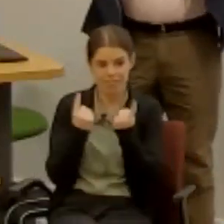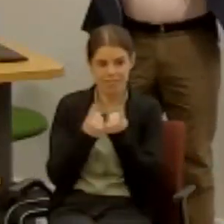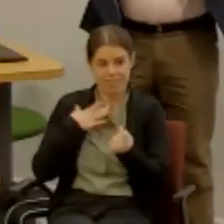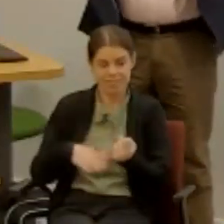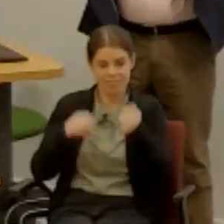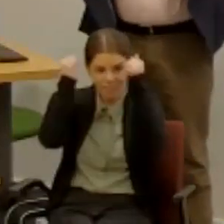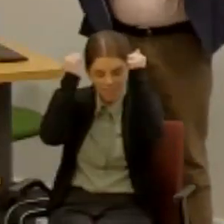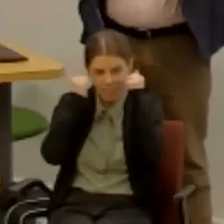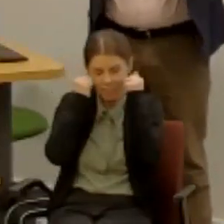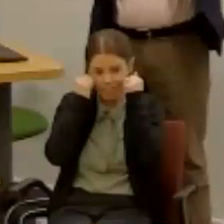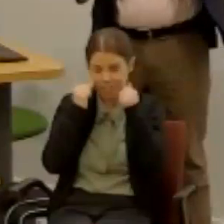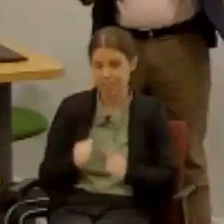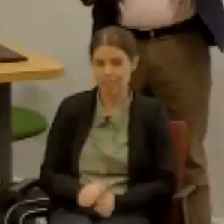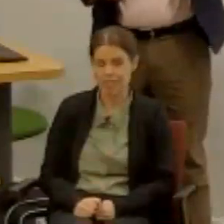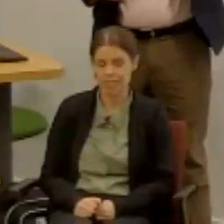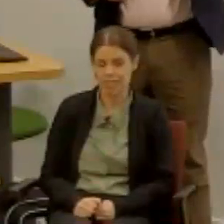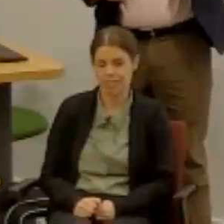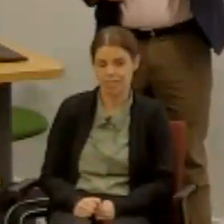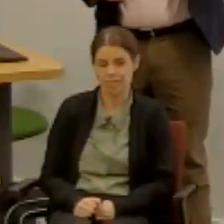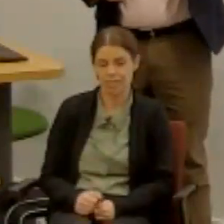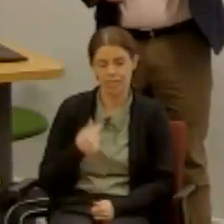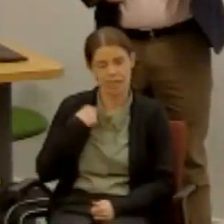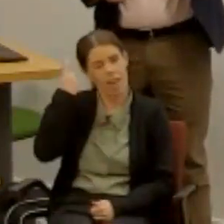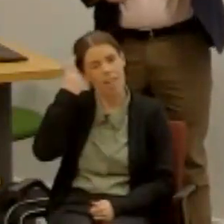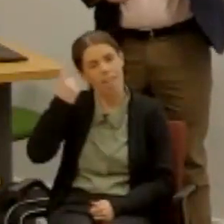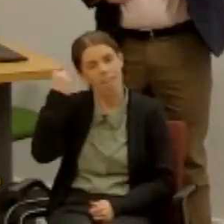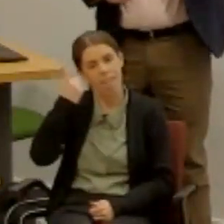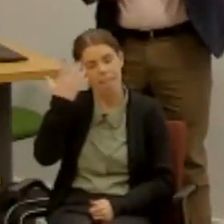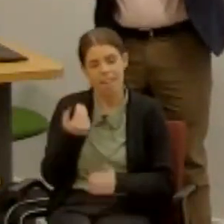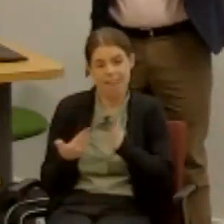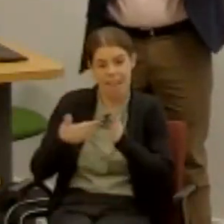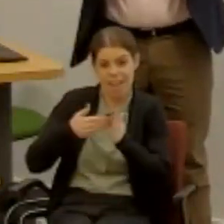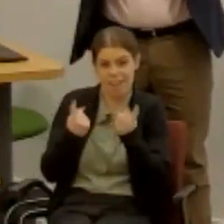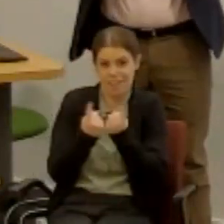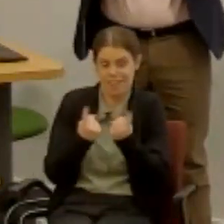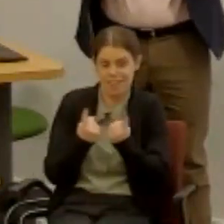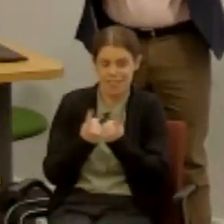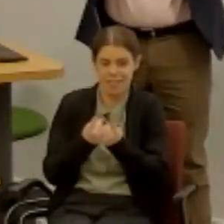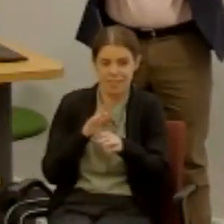okay so actually thinking about this come with an extra bonus so this is not full necessary